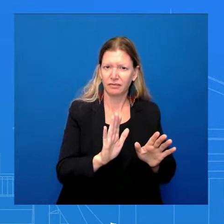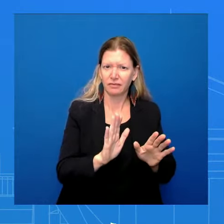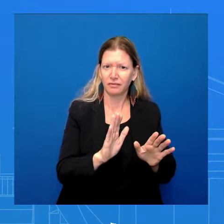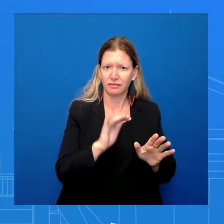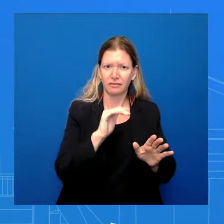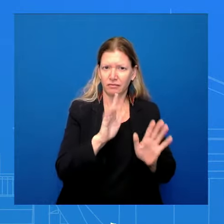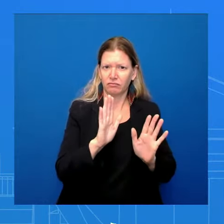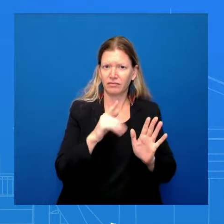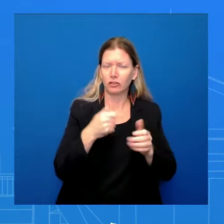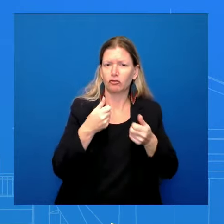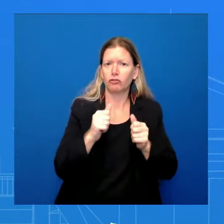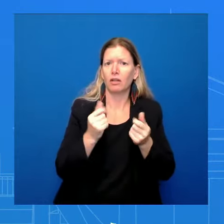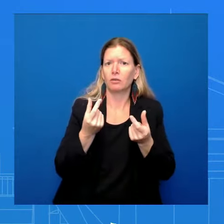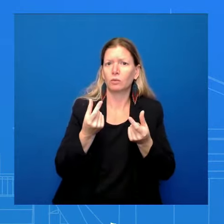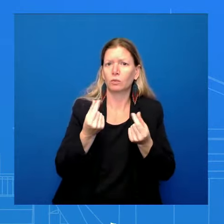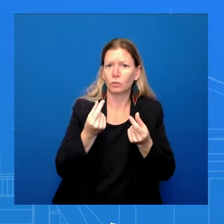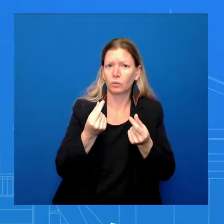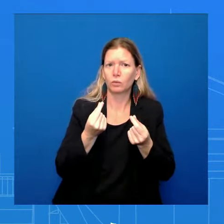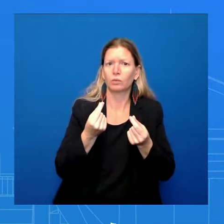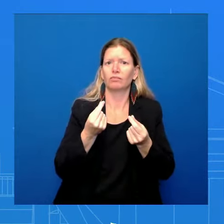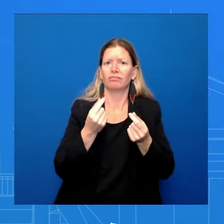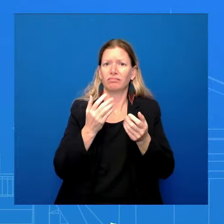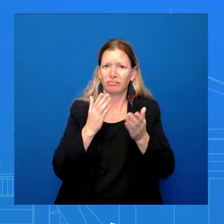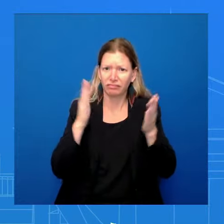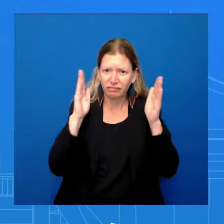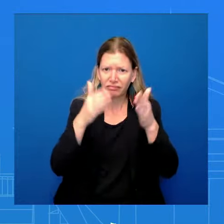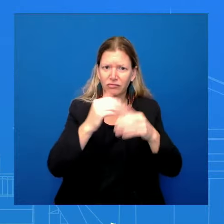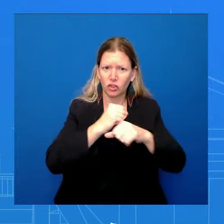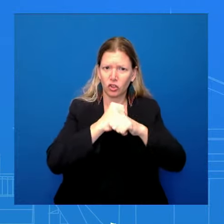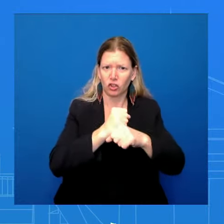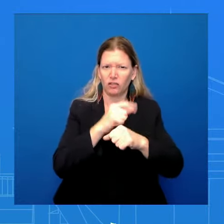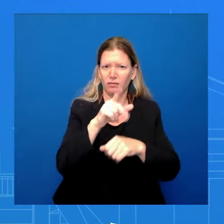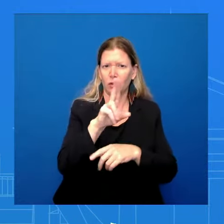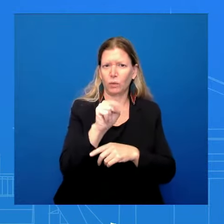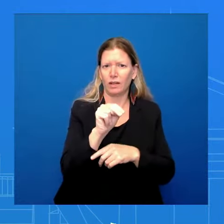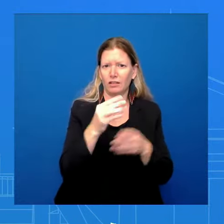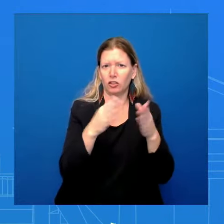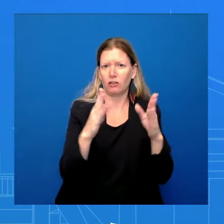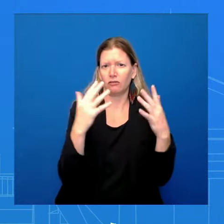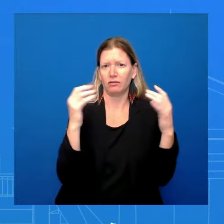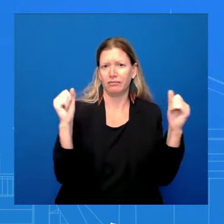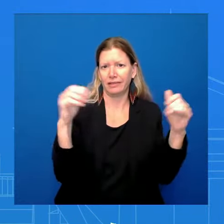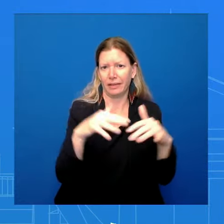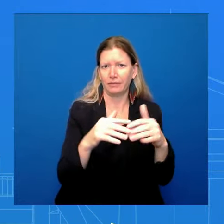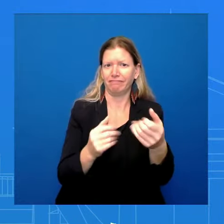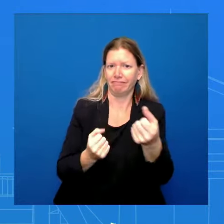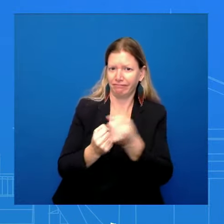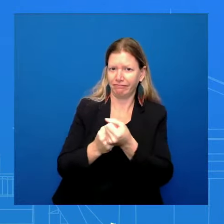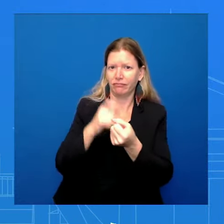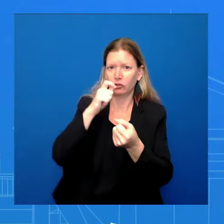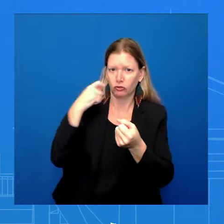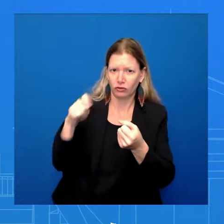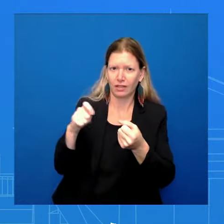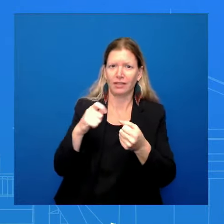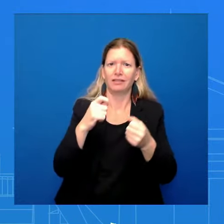at the U.N. General Assembly in supporting Ukraine and moving forward. So, that's what he's focused on. That's where his mindset is. I had the opportunity to participate